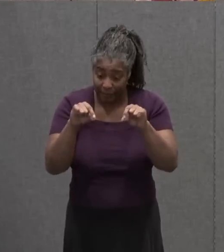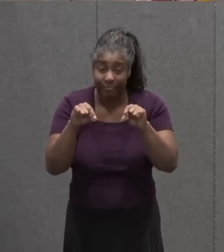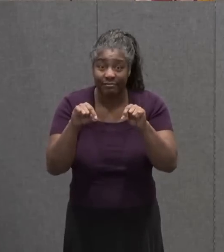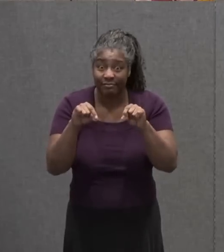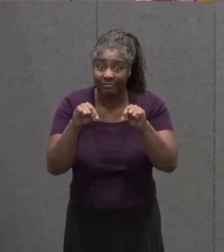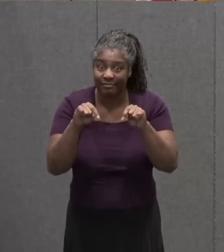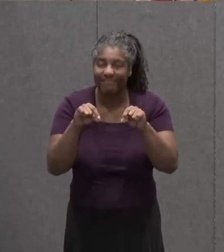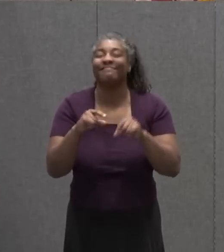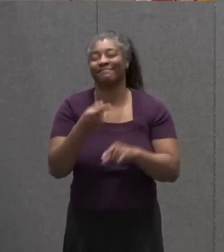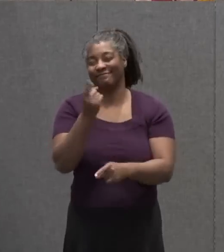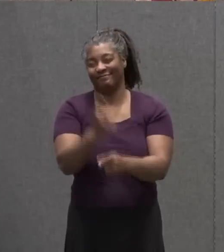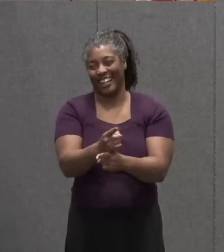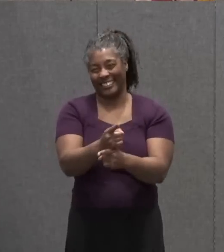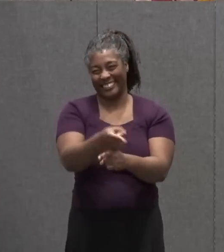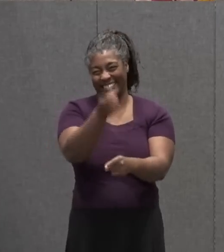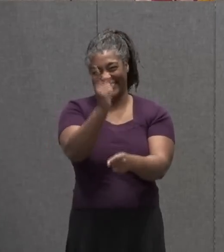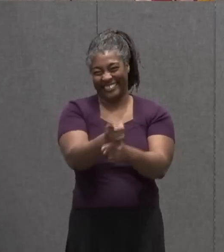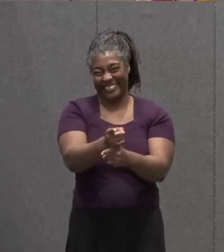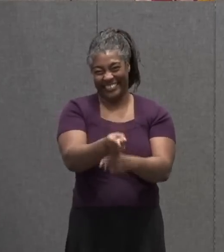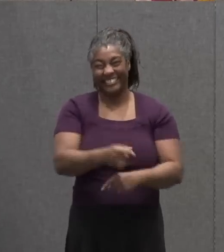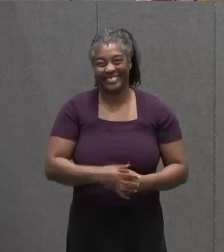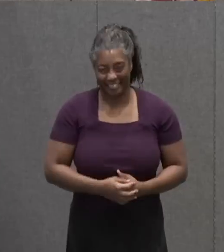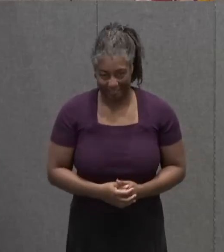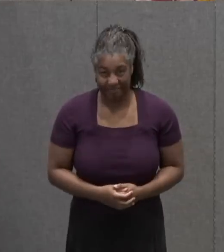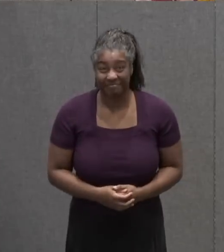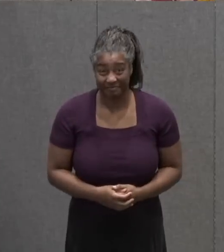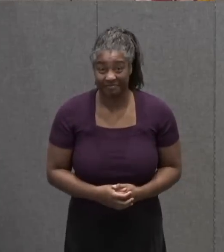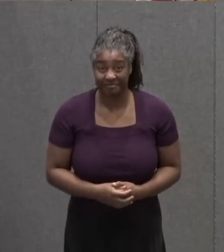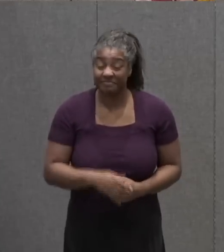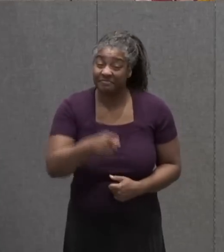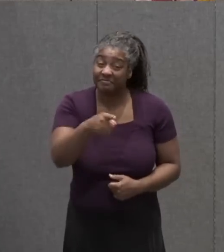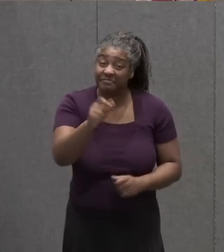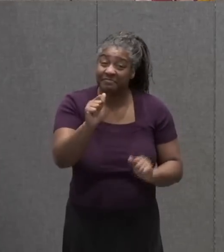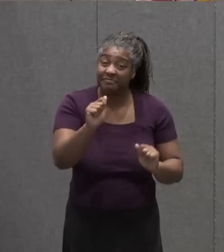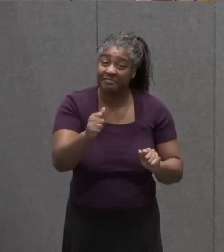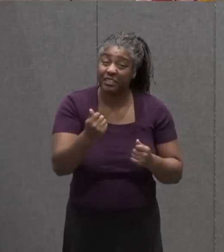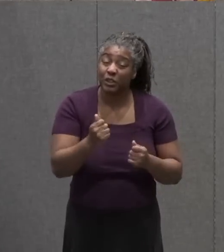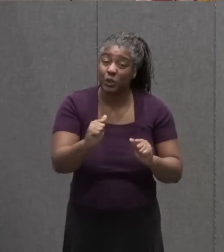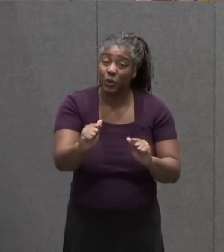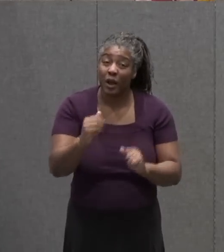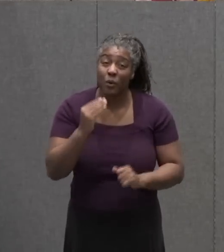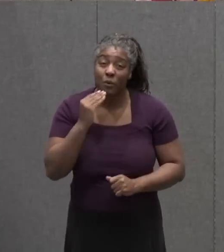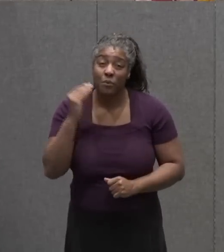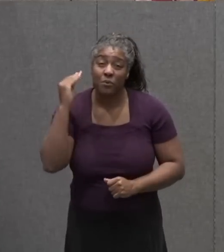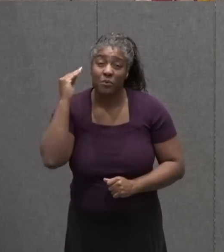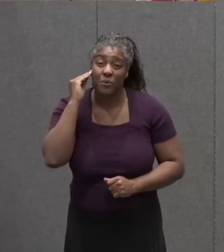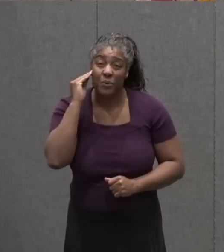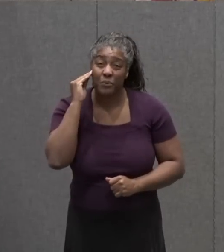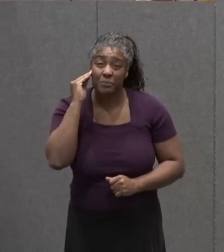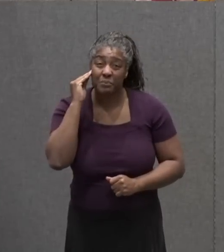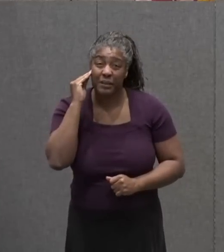So try this game at home. You can go up to as many objects as you can remember.